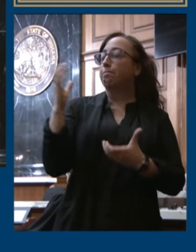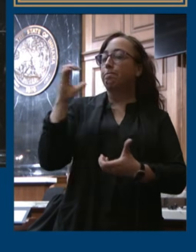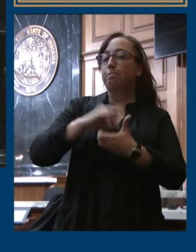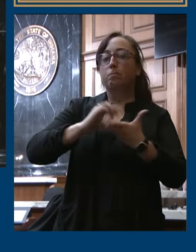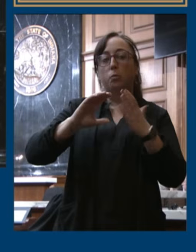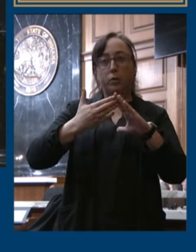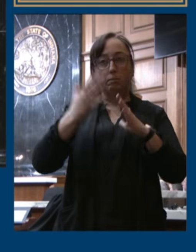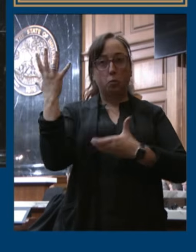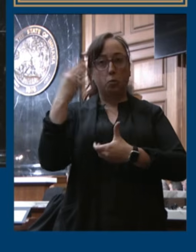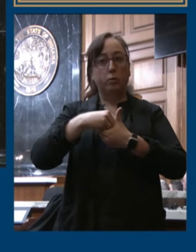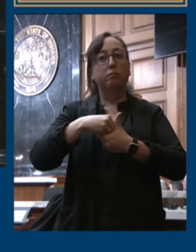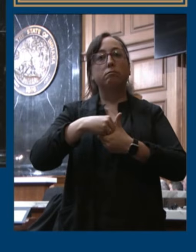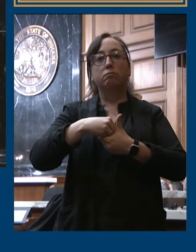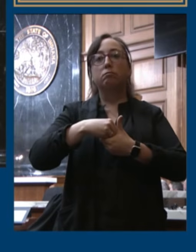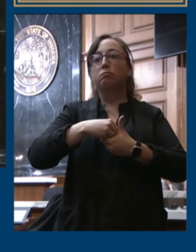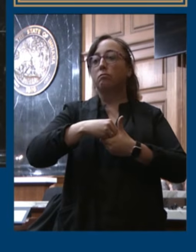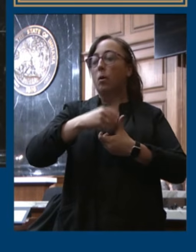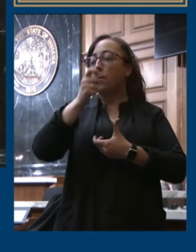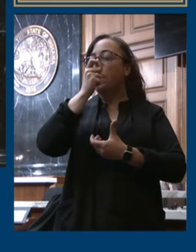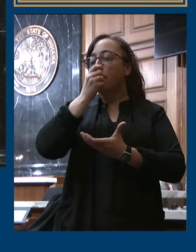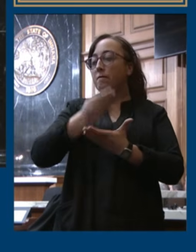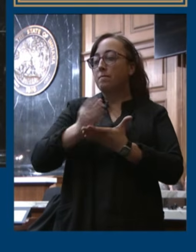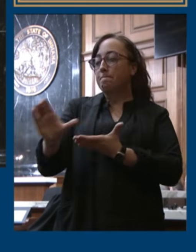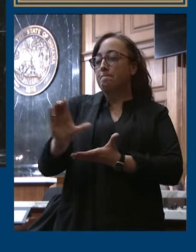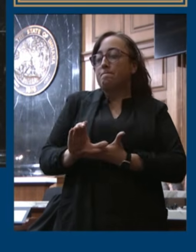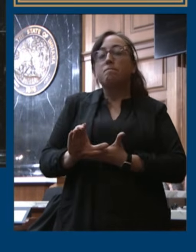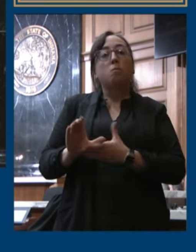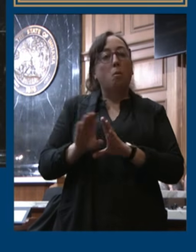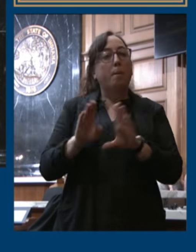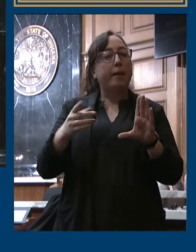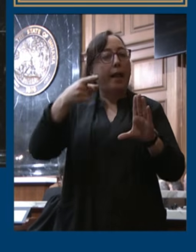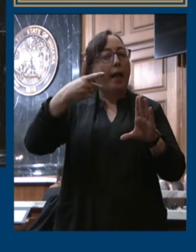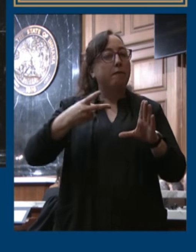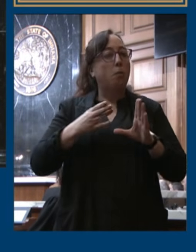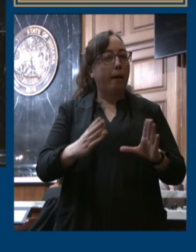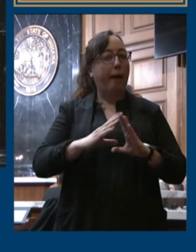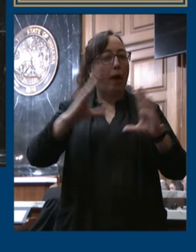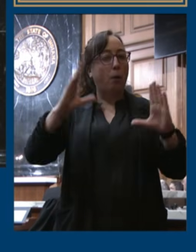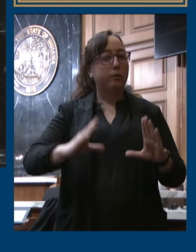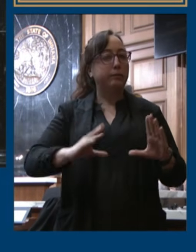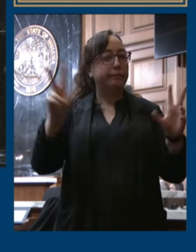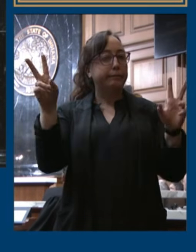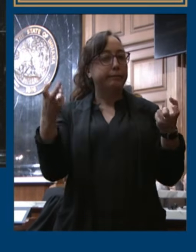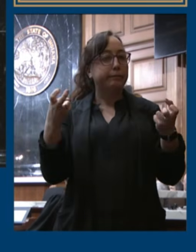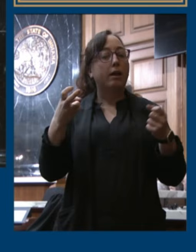SECURING PRIVATE FUNDING, TO OPEN A SERIES OF HALFWAY HOUSES AND A HOMELESS SHELTER TO MEET THAT NEED.